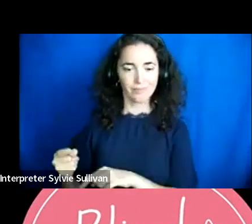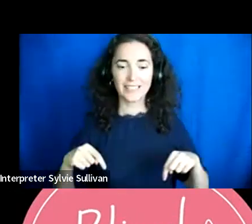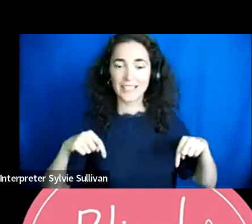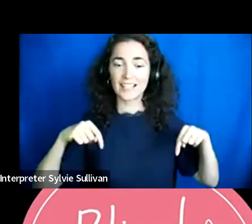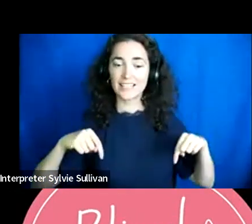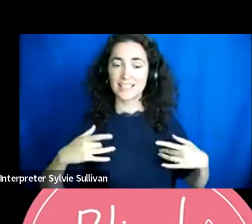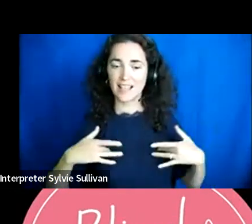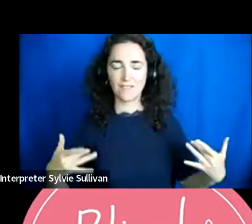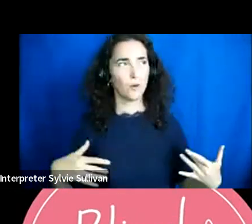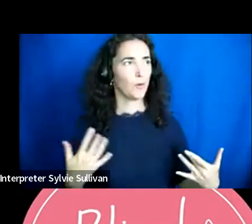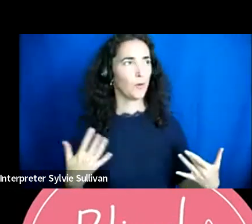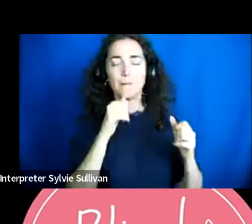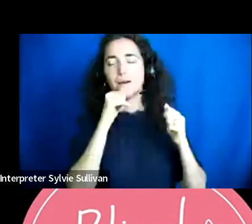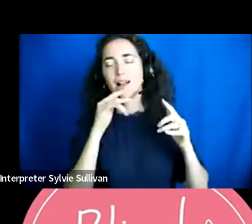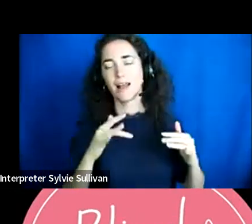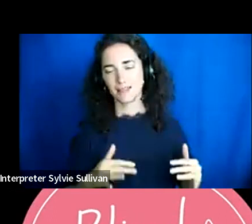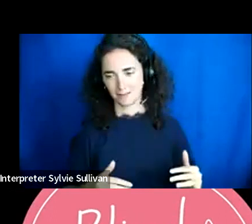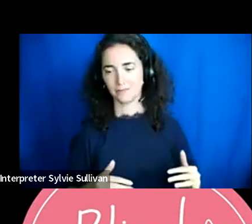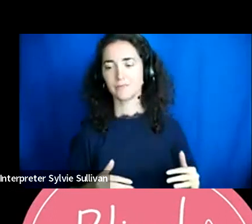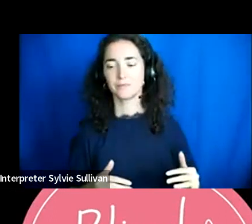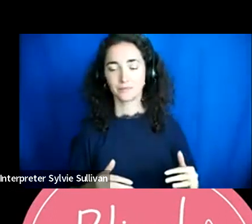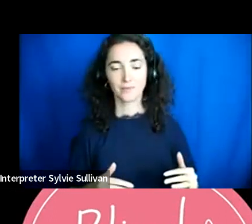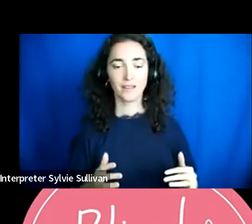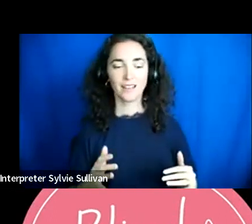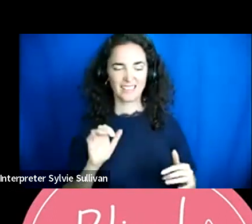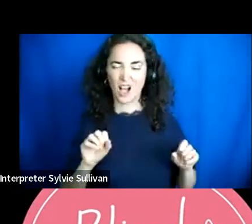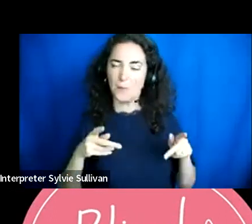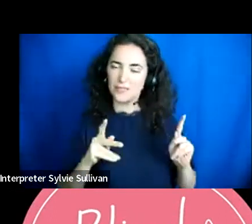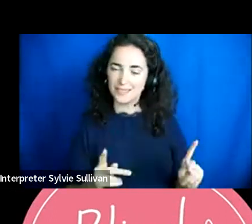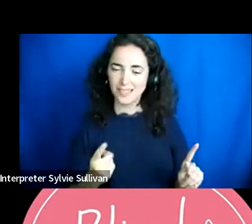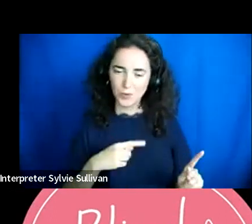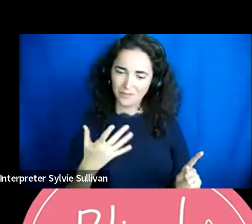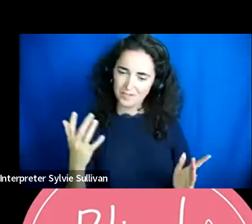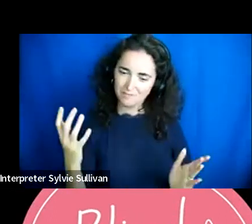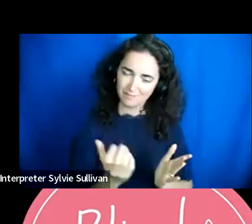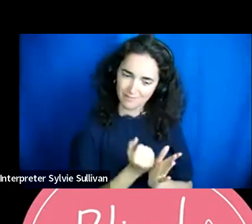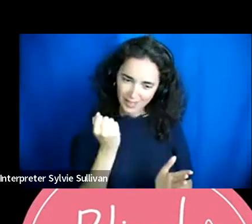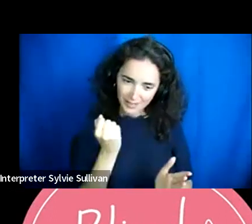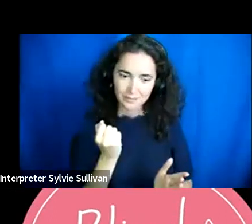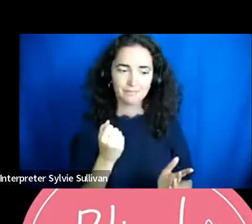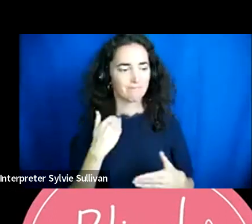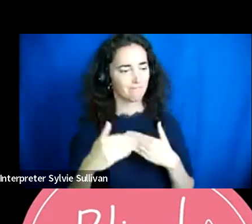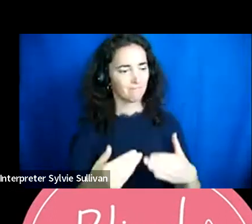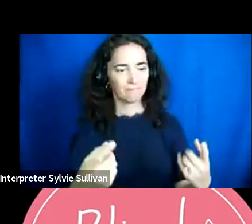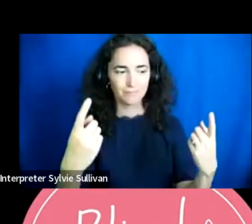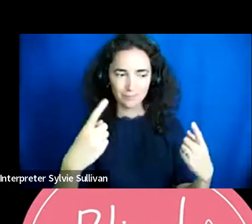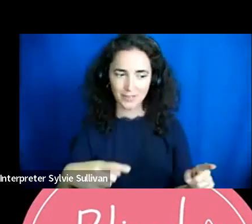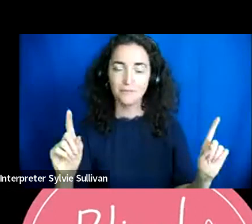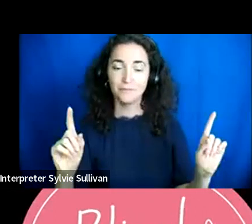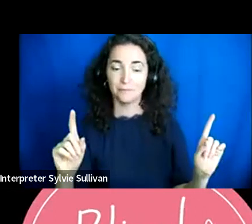It was an opportunity that we seized and took advantage of, and just really made happen, which was amazing.